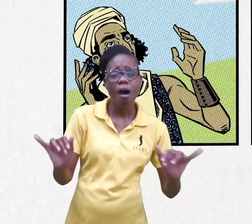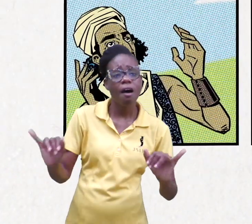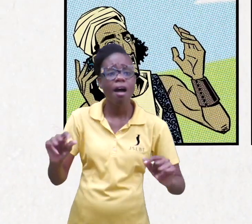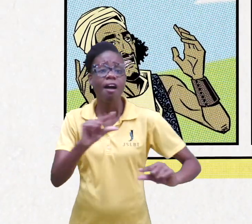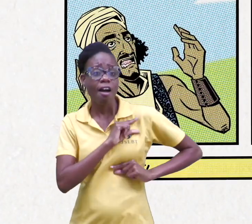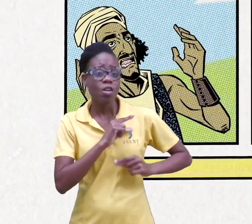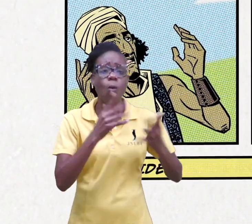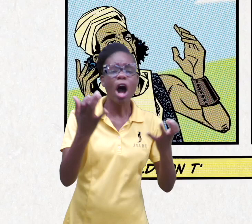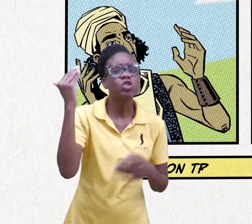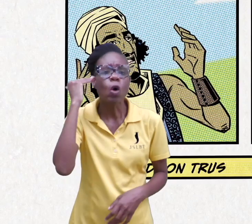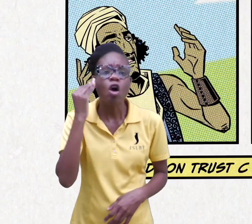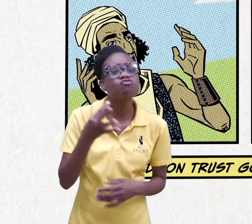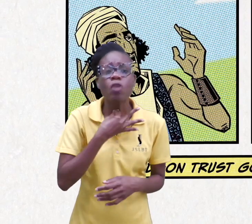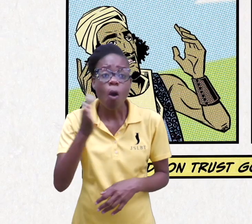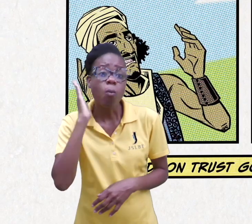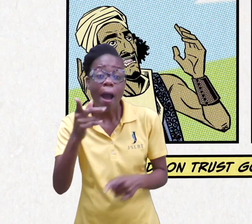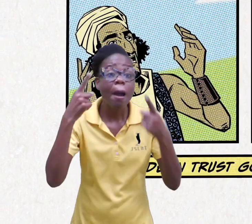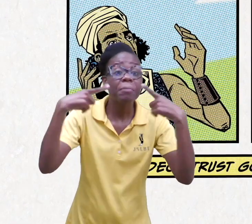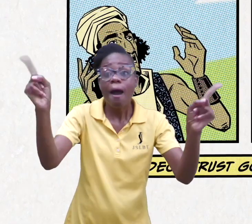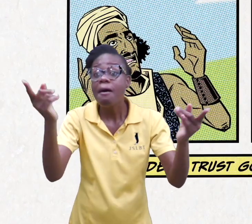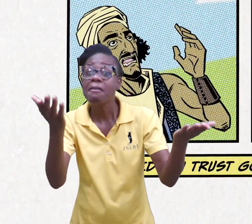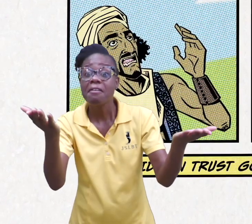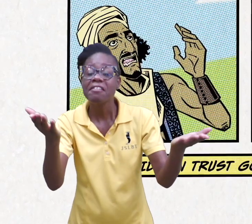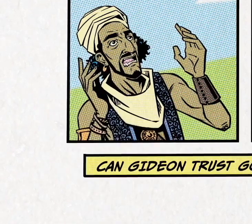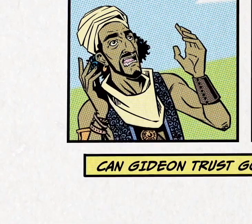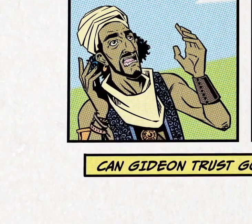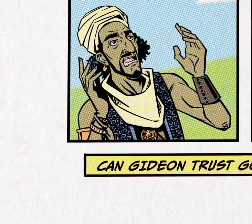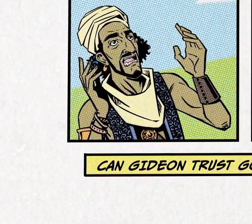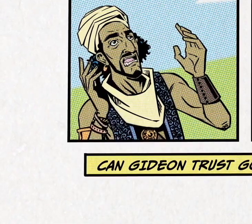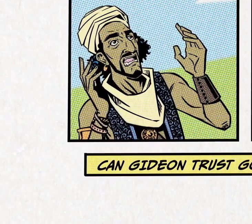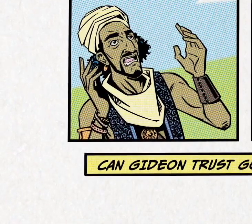Jon: How can Gideon know if he’ll succeed? Tim: And the resolution?